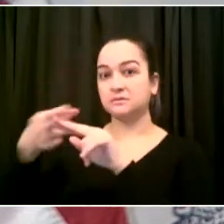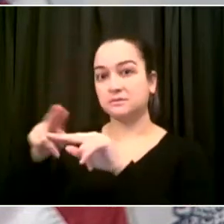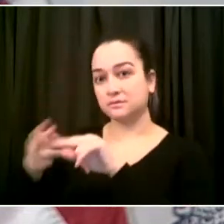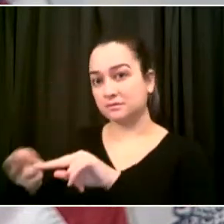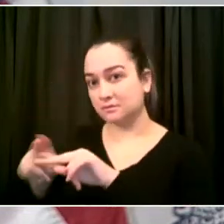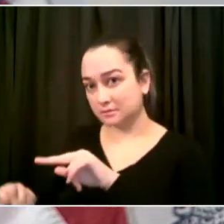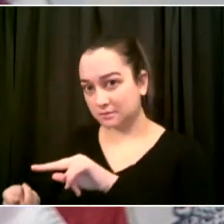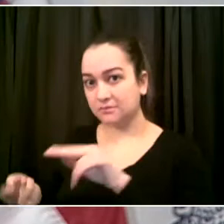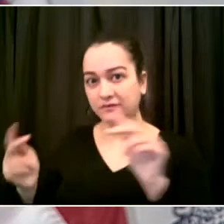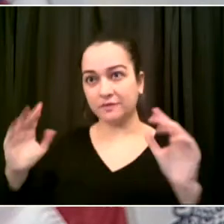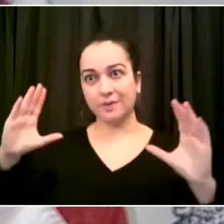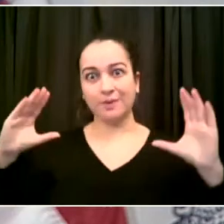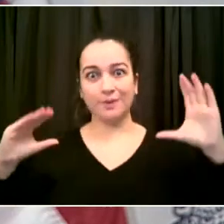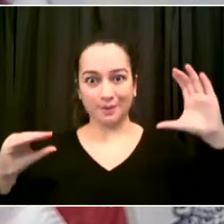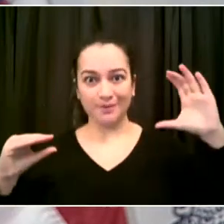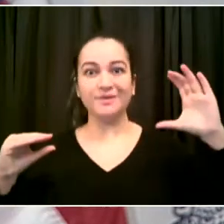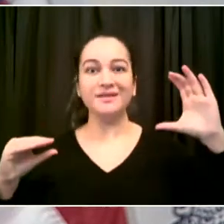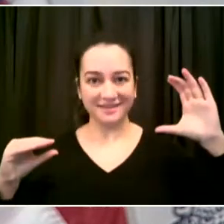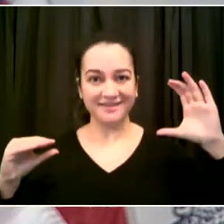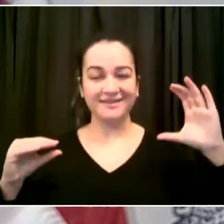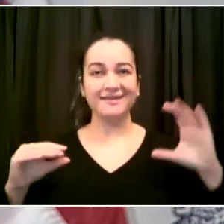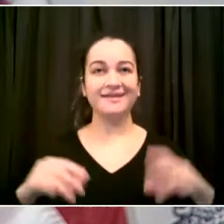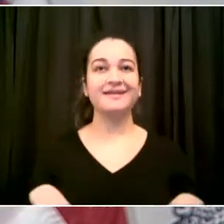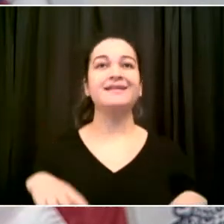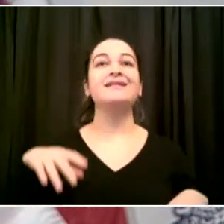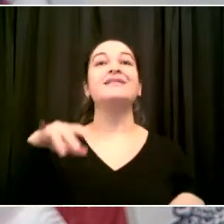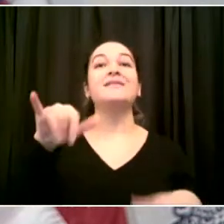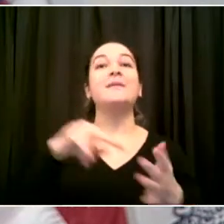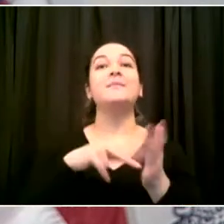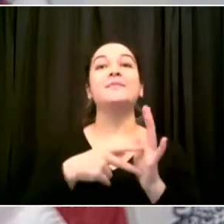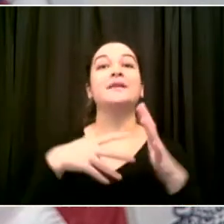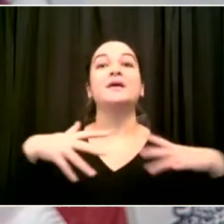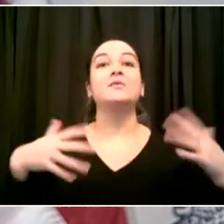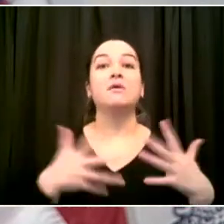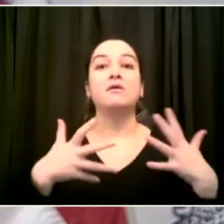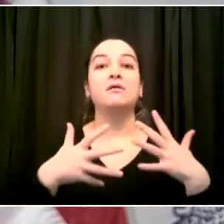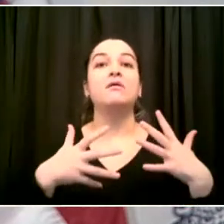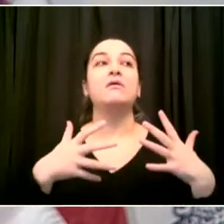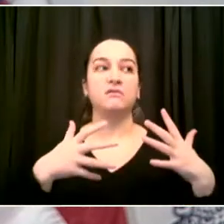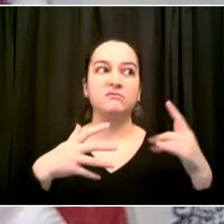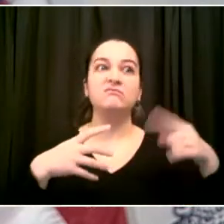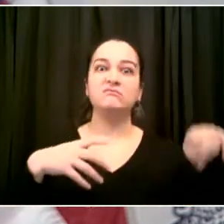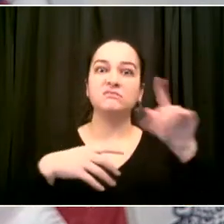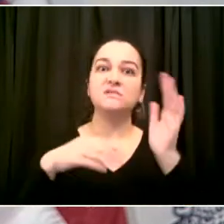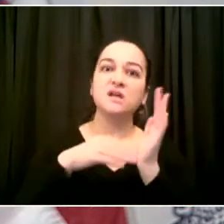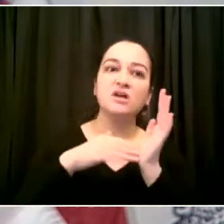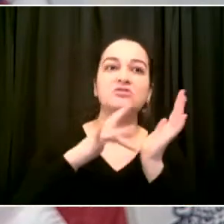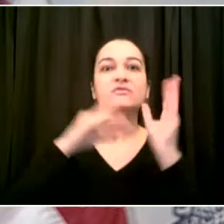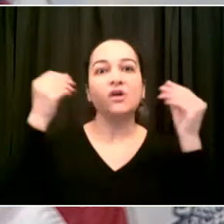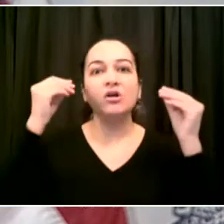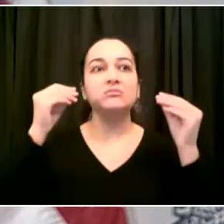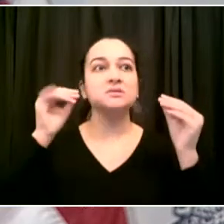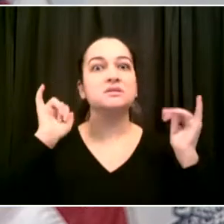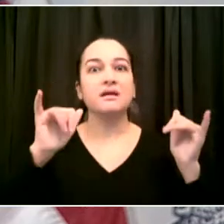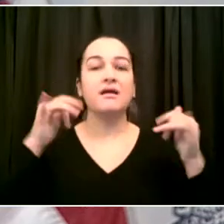VCACININIOATN N LEVELS RISE IN CASE LEVELS DECLINE WE MIGHT SEE A BETTER HEALTH CARE SITUATION WE